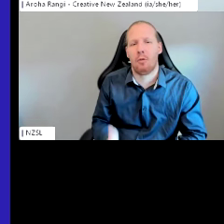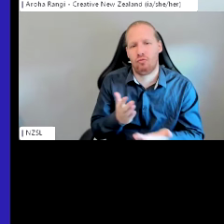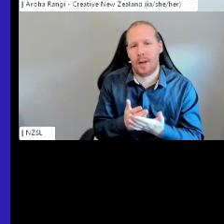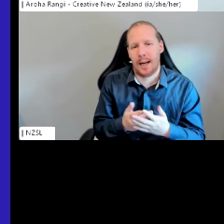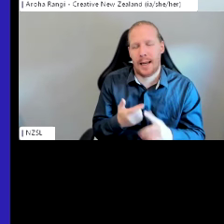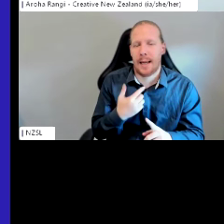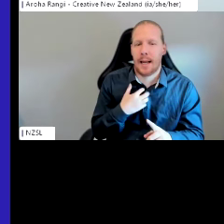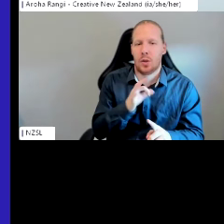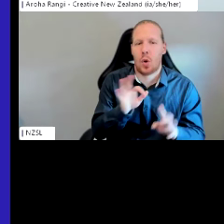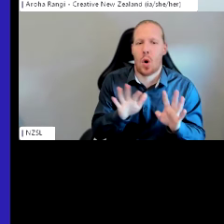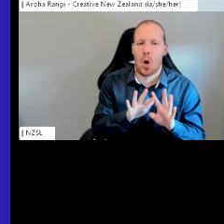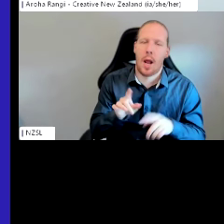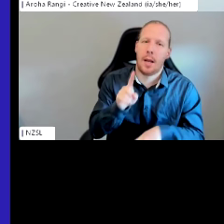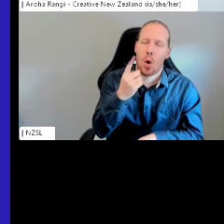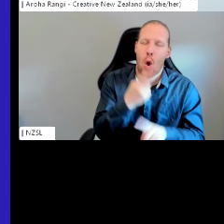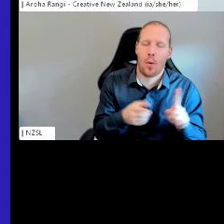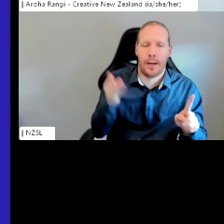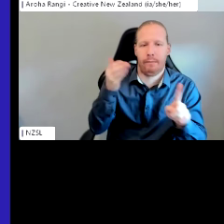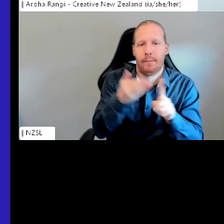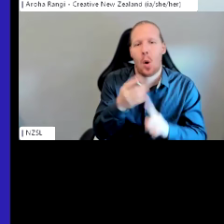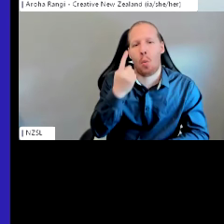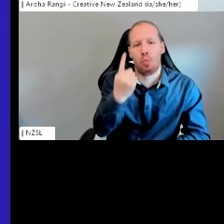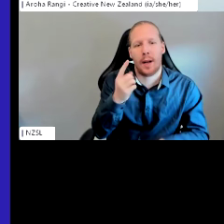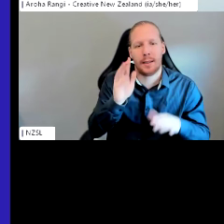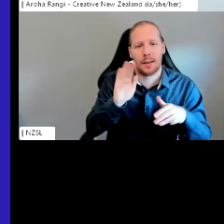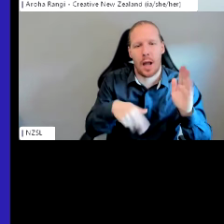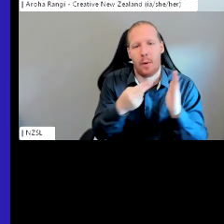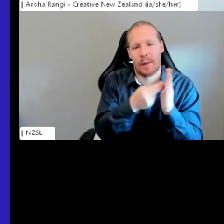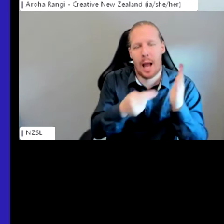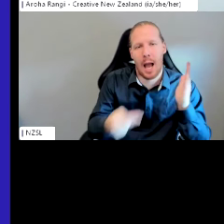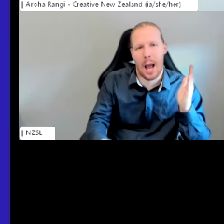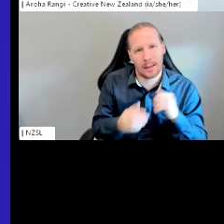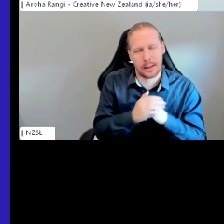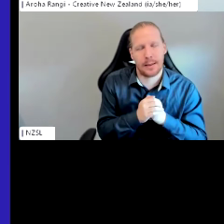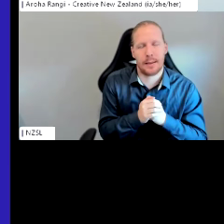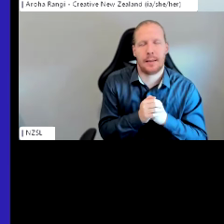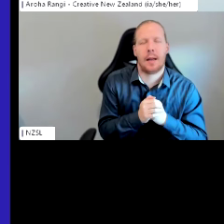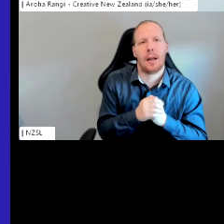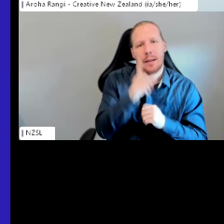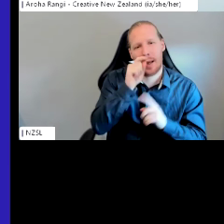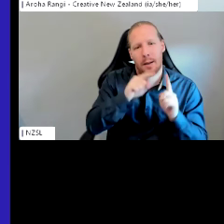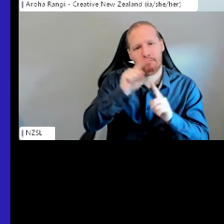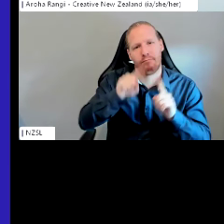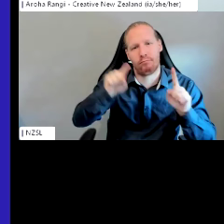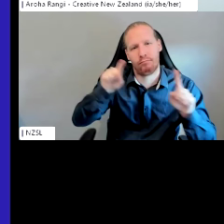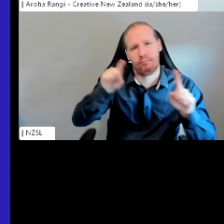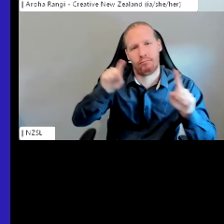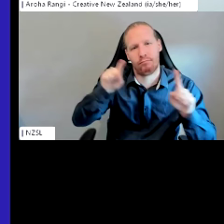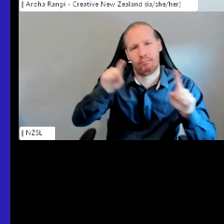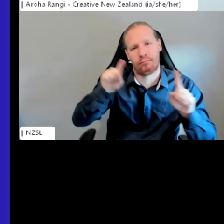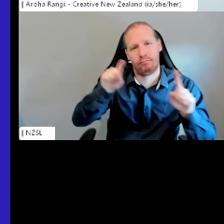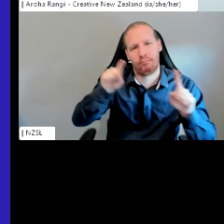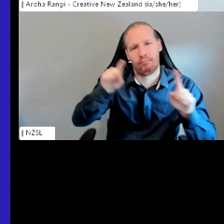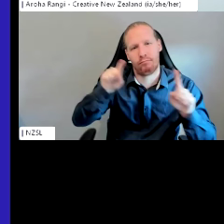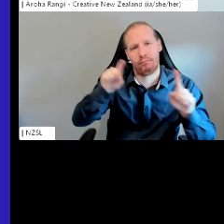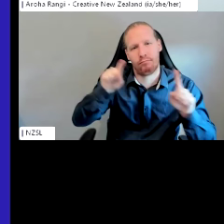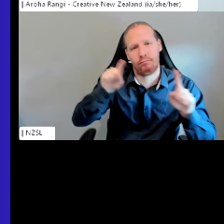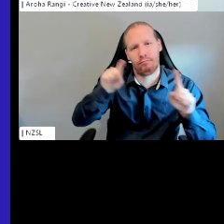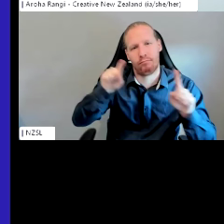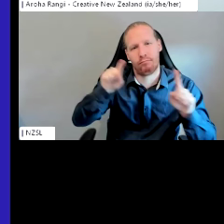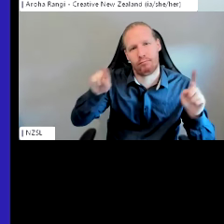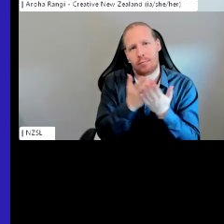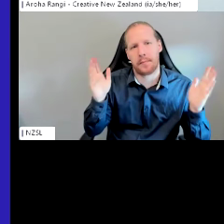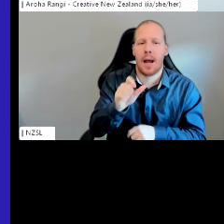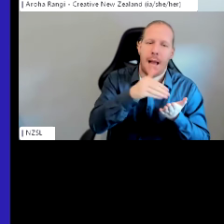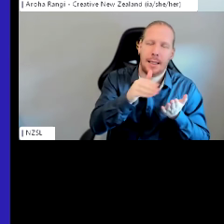or only like one genre within the art form. Um, but there's a kind of orthodoxy in arts marketing